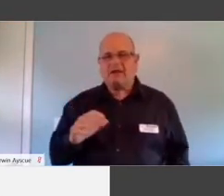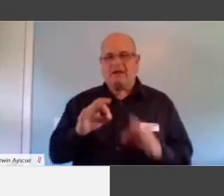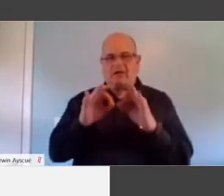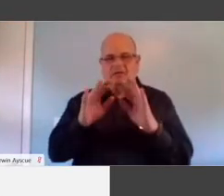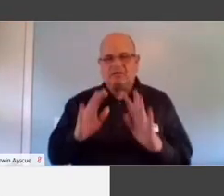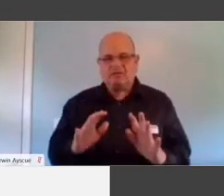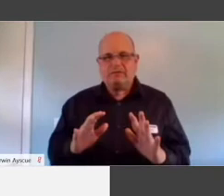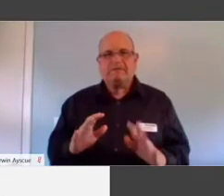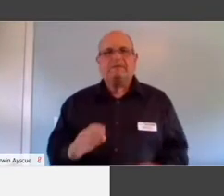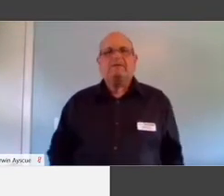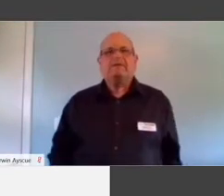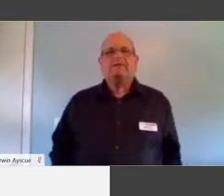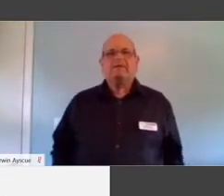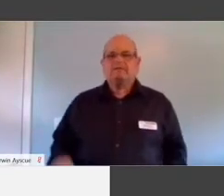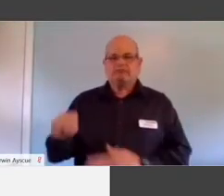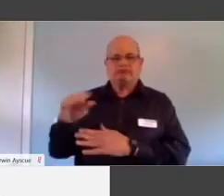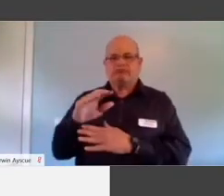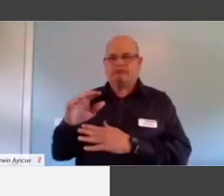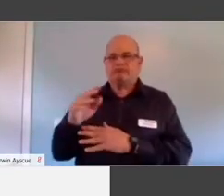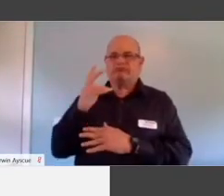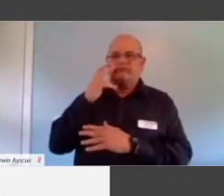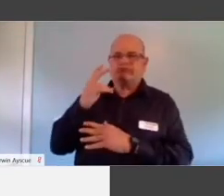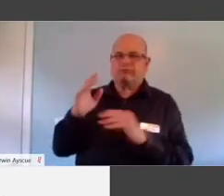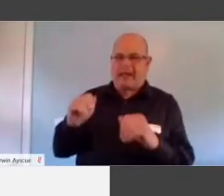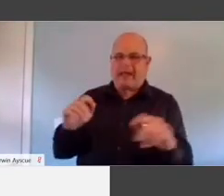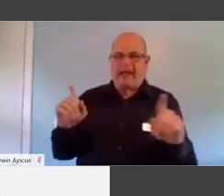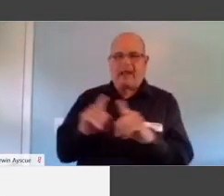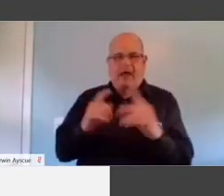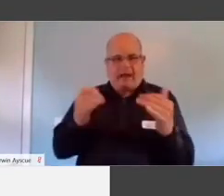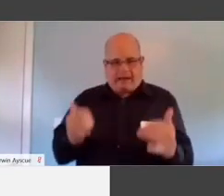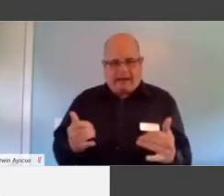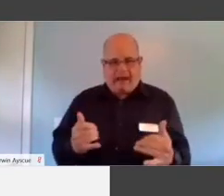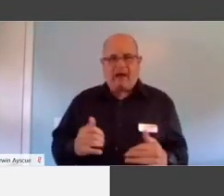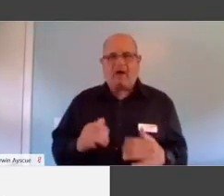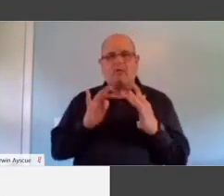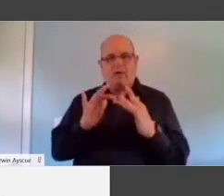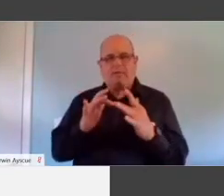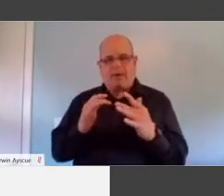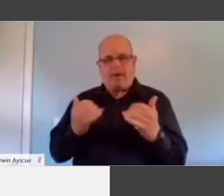in camera range at all times kind of like what we are having on the webinar and having